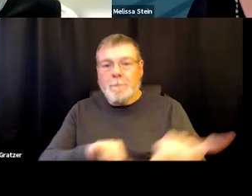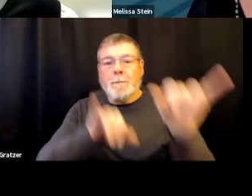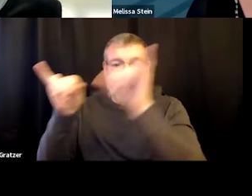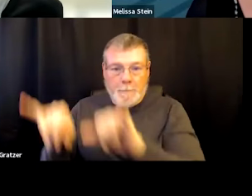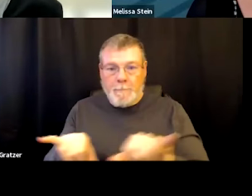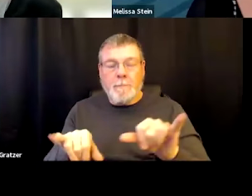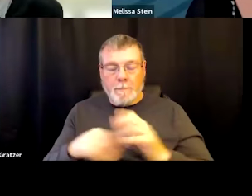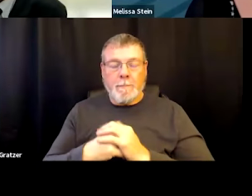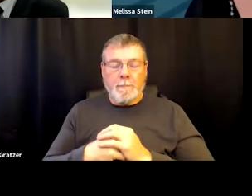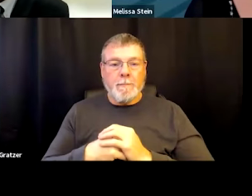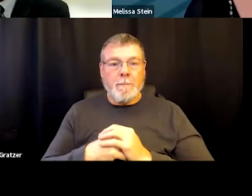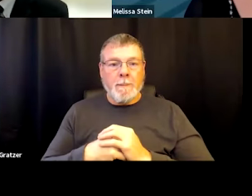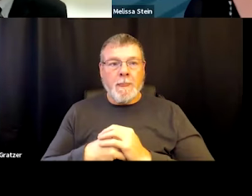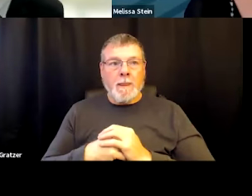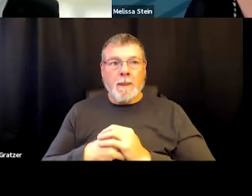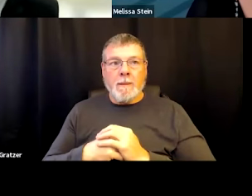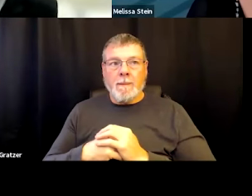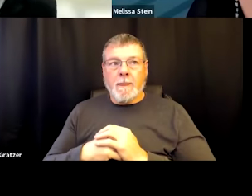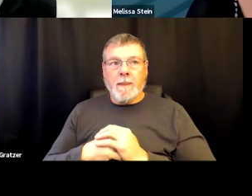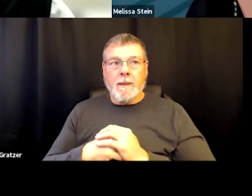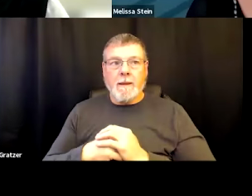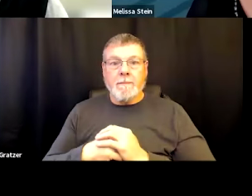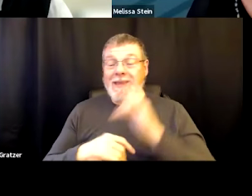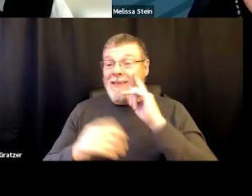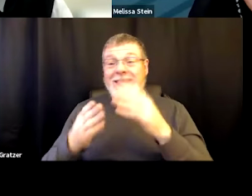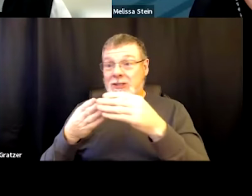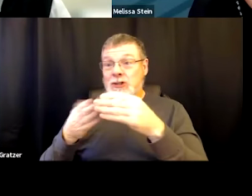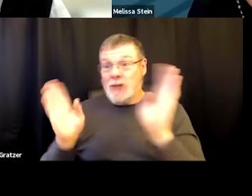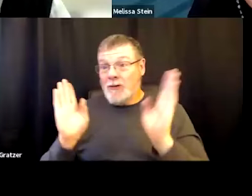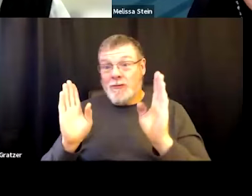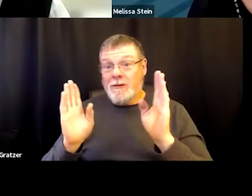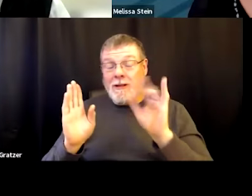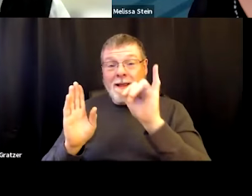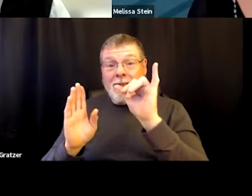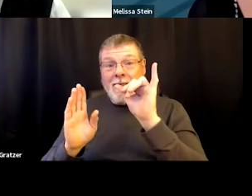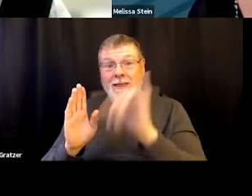But I think in general that's where you find these instruments.